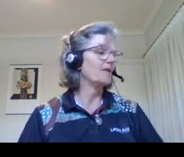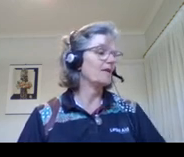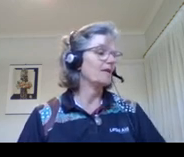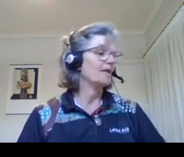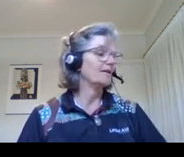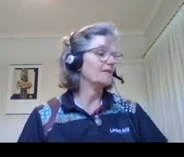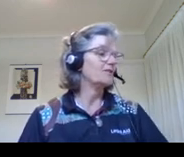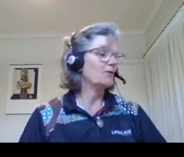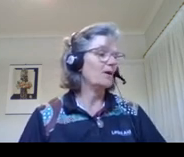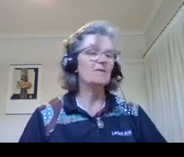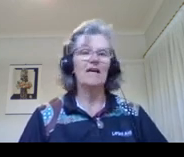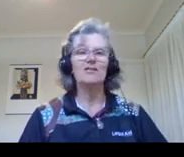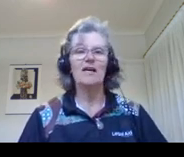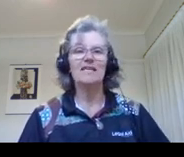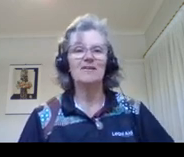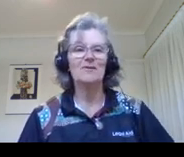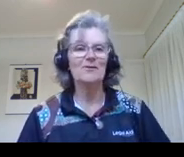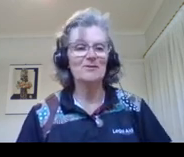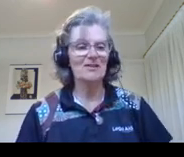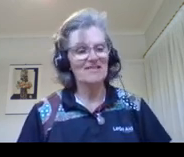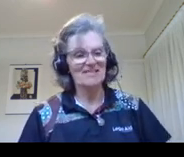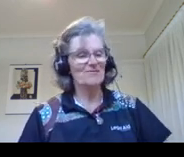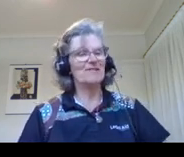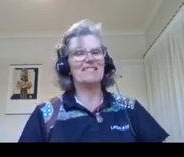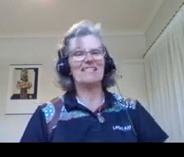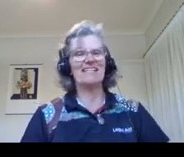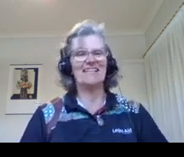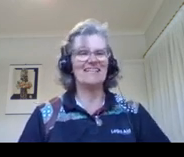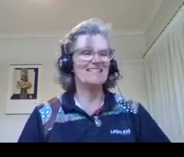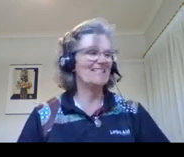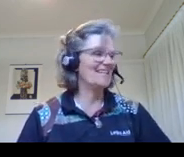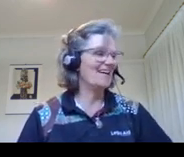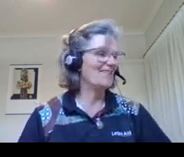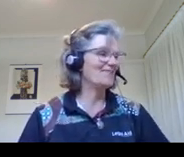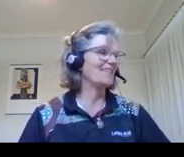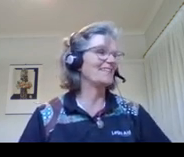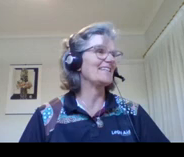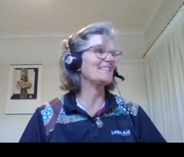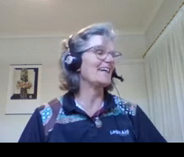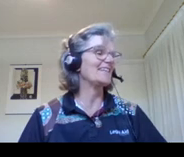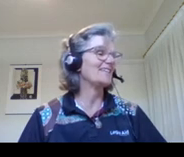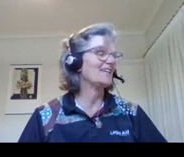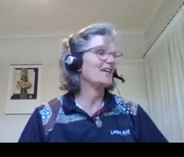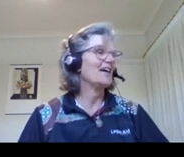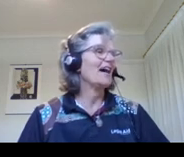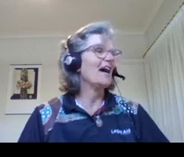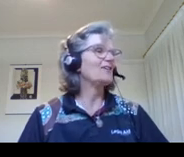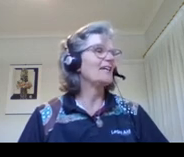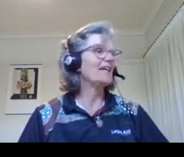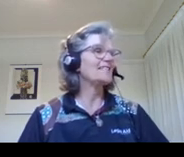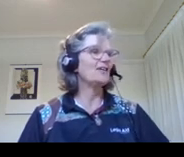that's it don't worry about tracking it we're all so desperate to know everything these days okay so